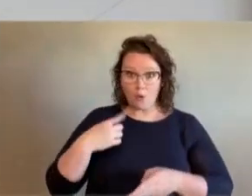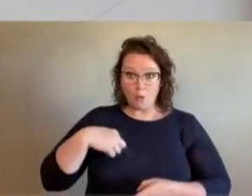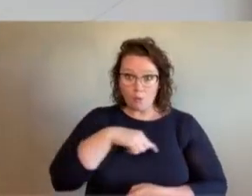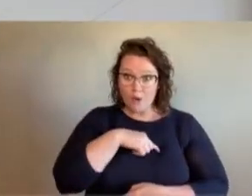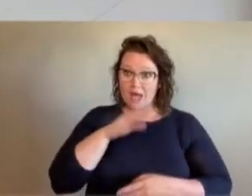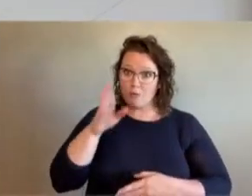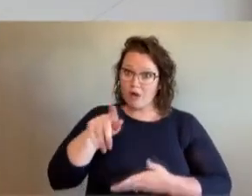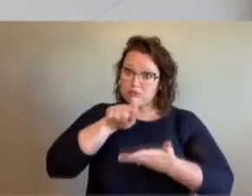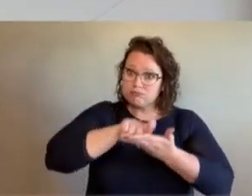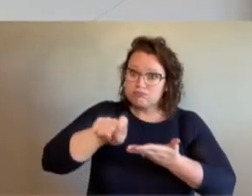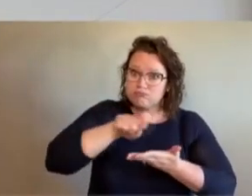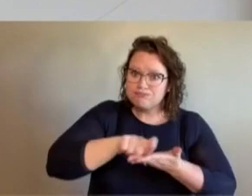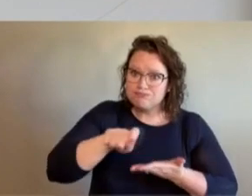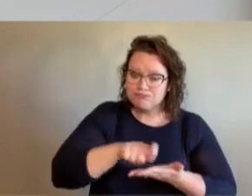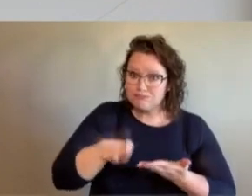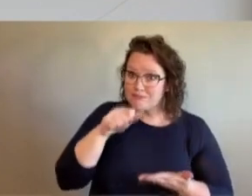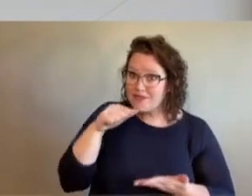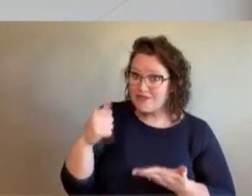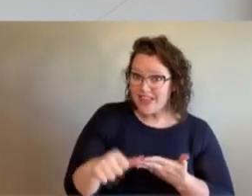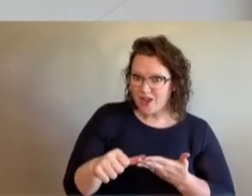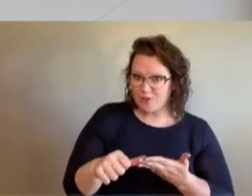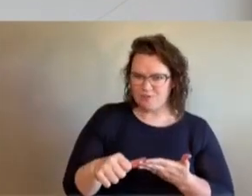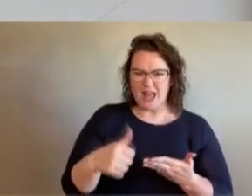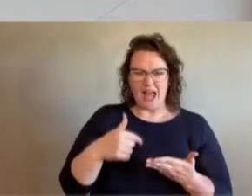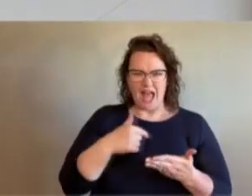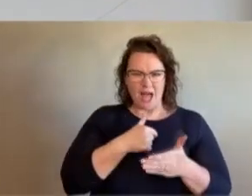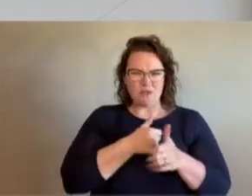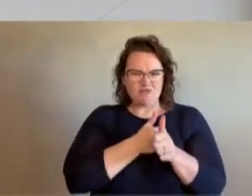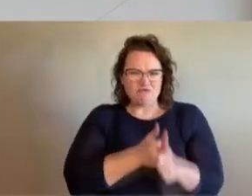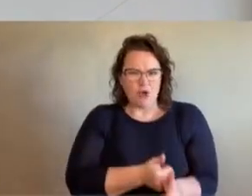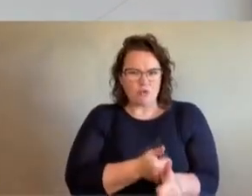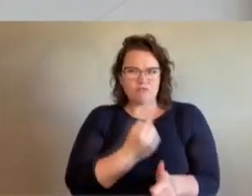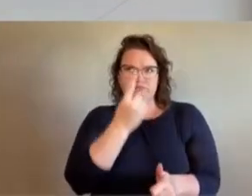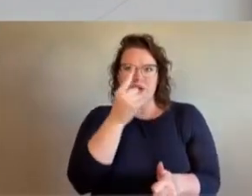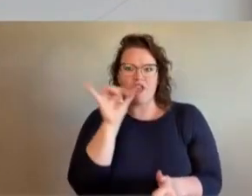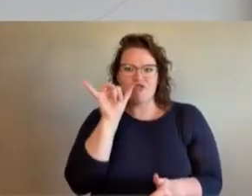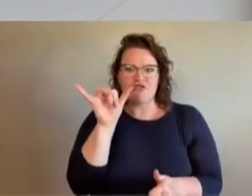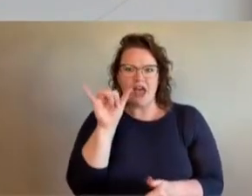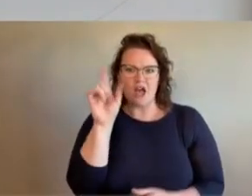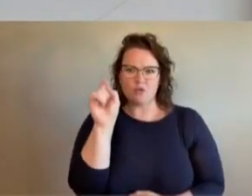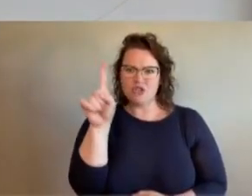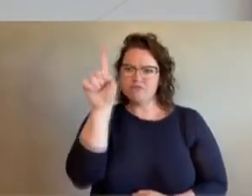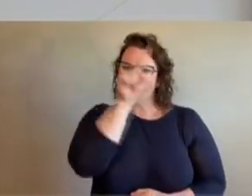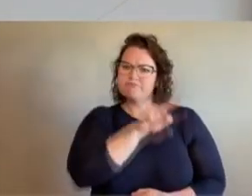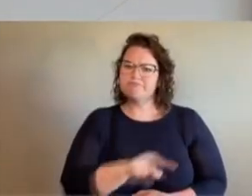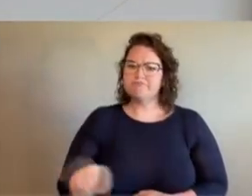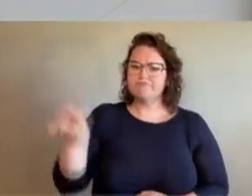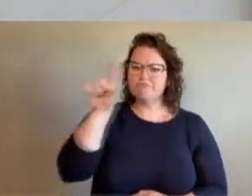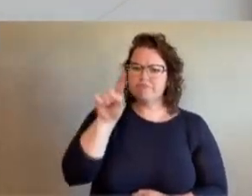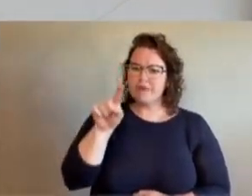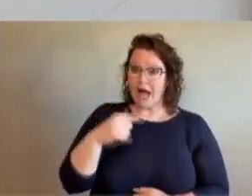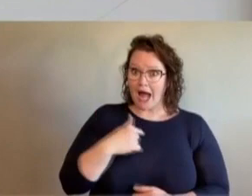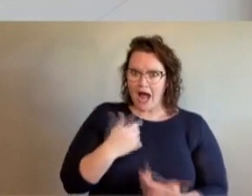what does he like to do? Next, we are going to actually